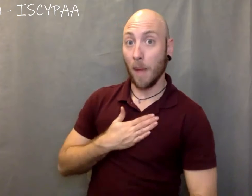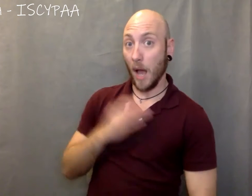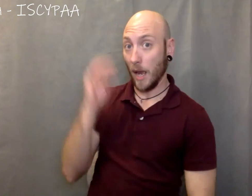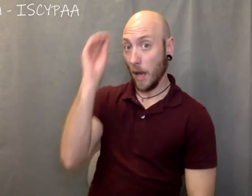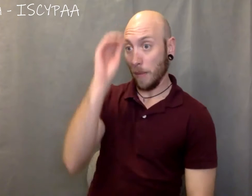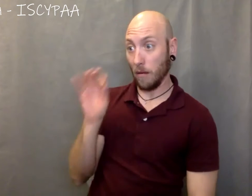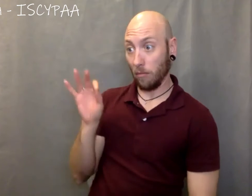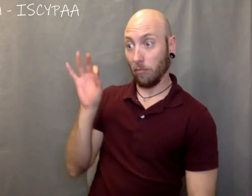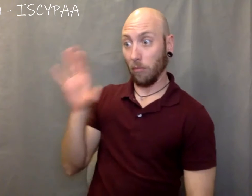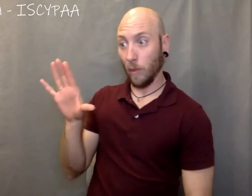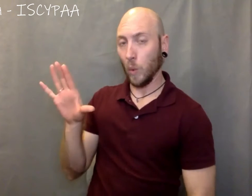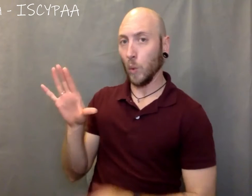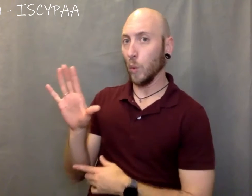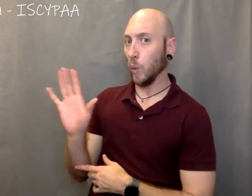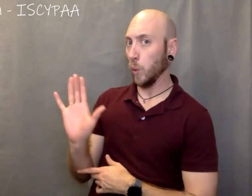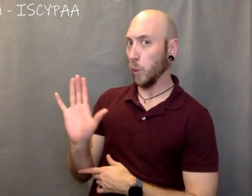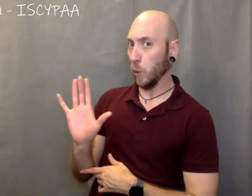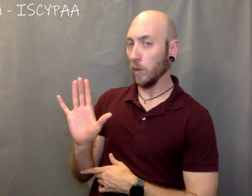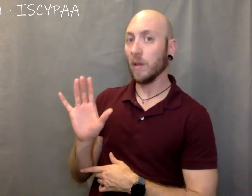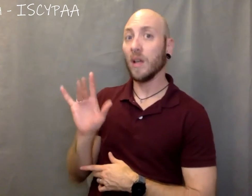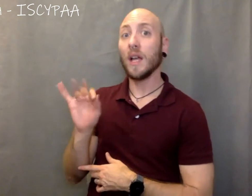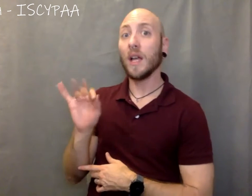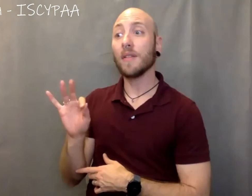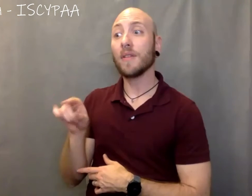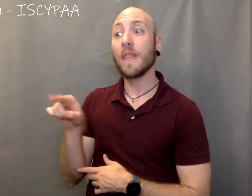to me with something and I haven't experienced it and I share my opinion that is deadly.